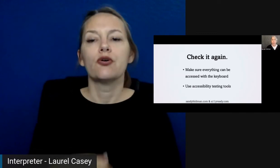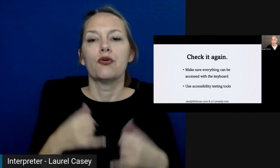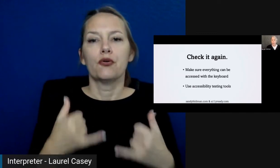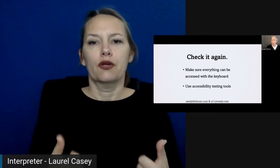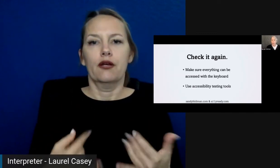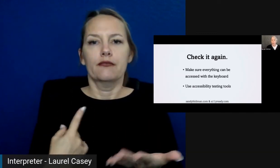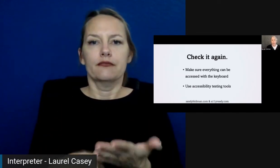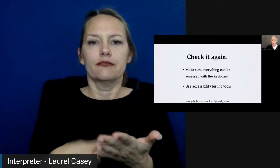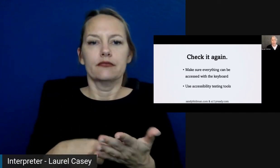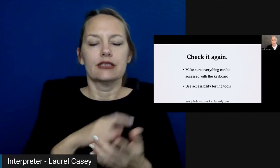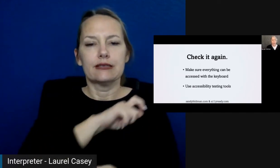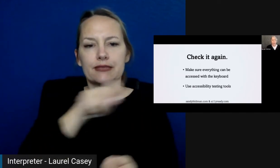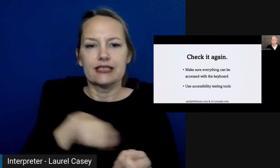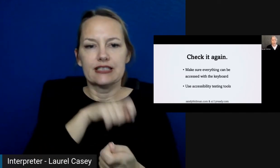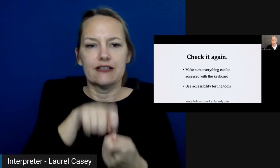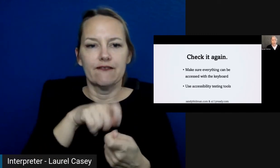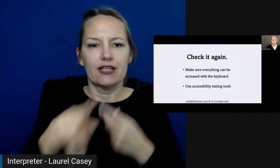and that's an accessibility overlay.